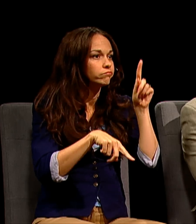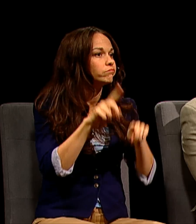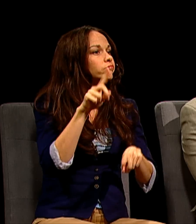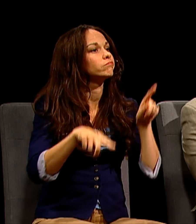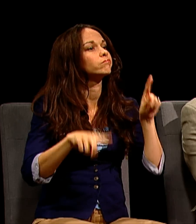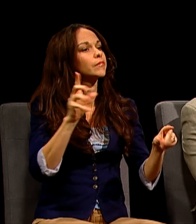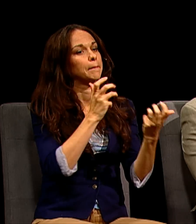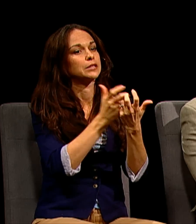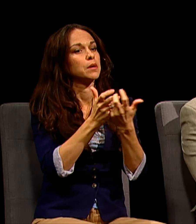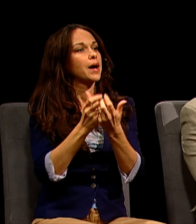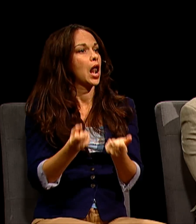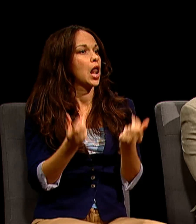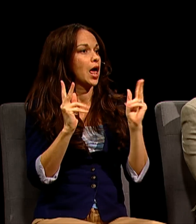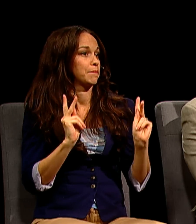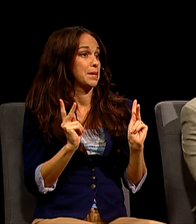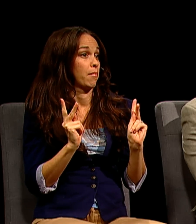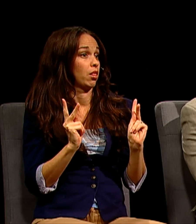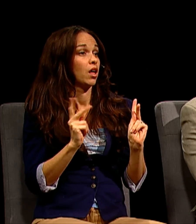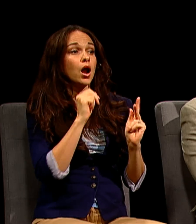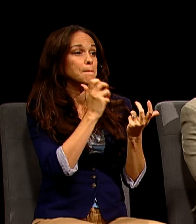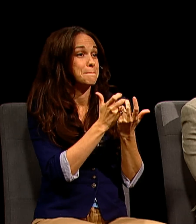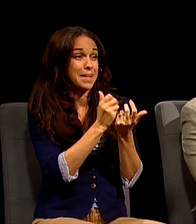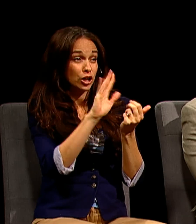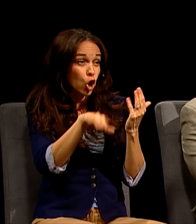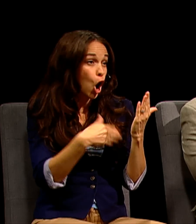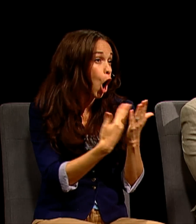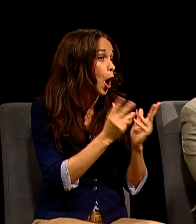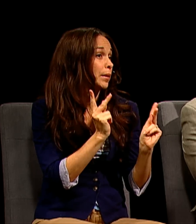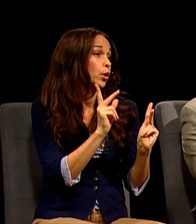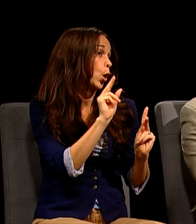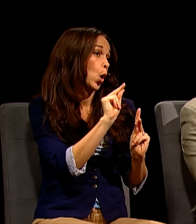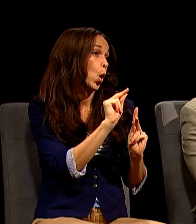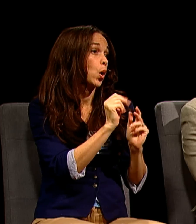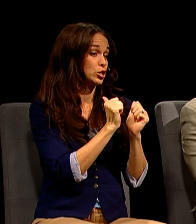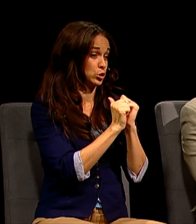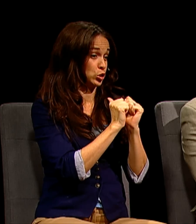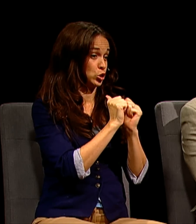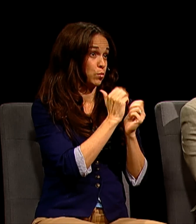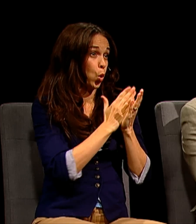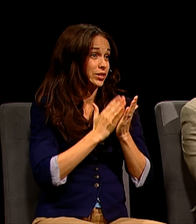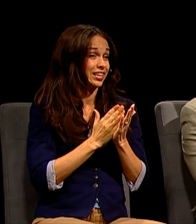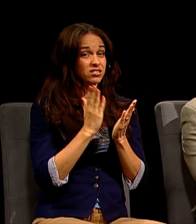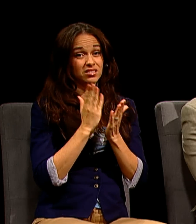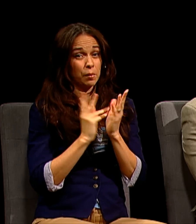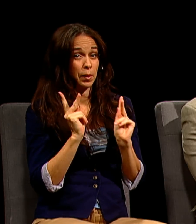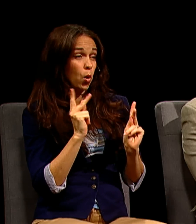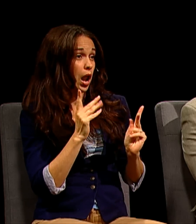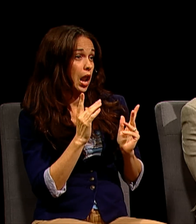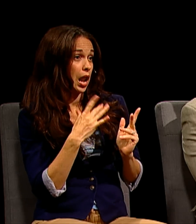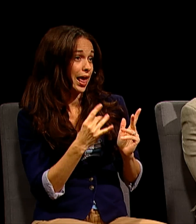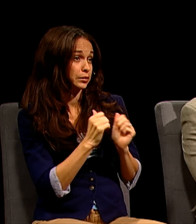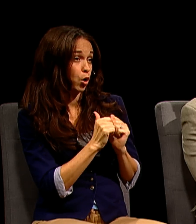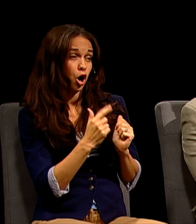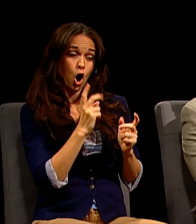Not everything in the paper is for everybody. We have a sports section hard to imagine to me but there are people who don't likes sports but we have a